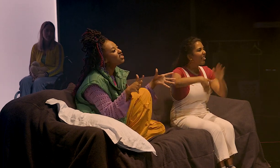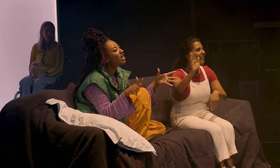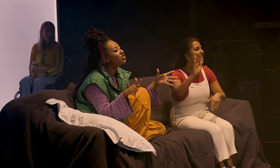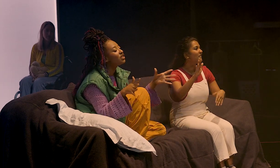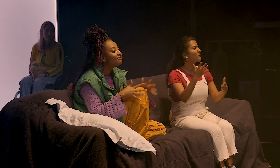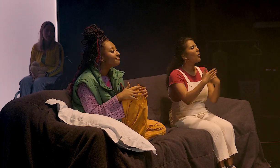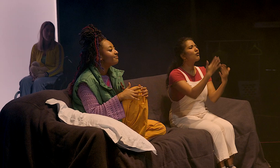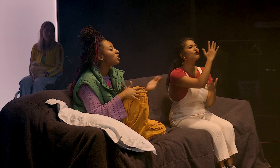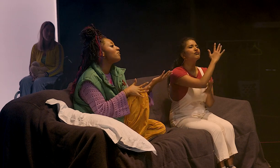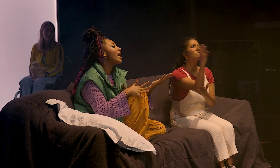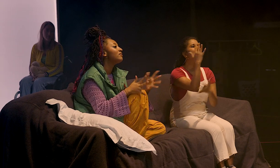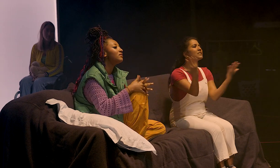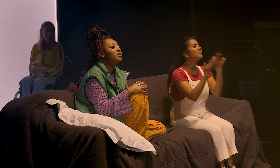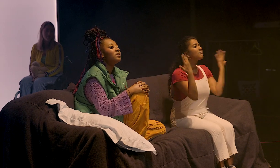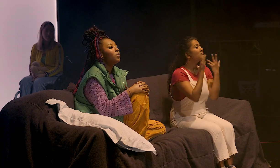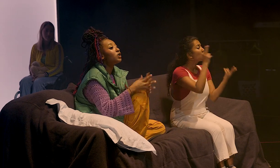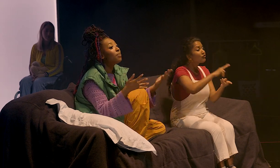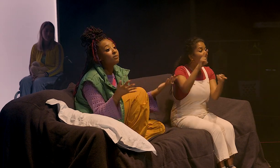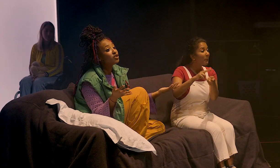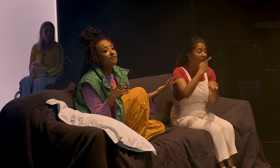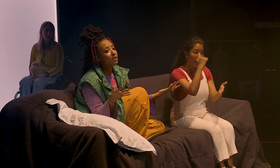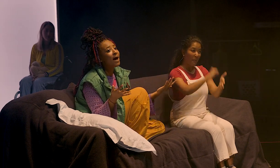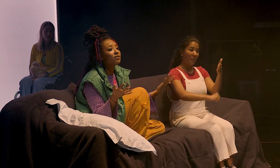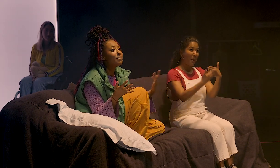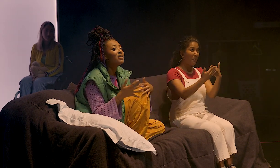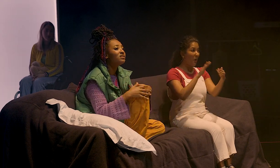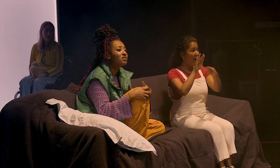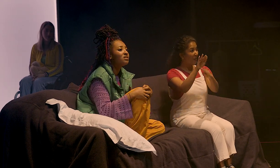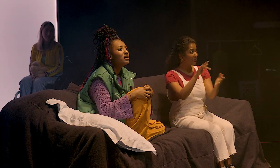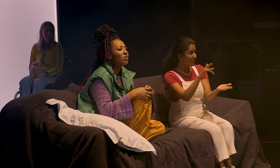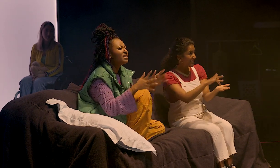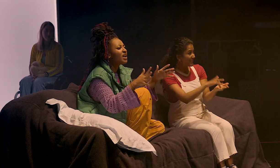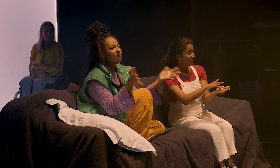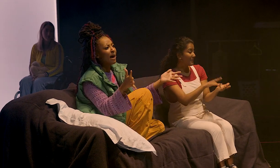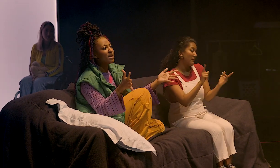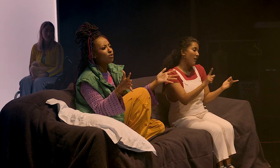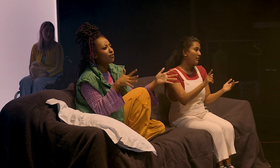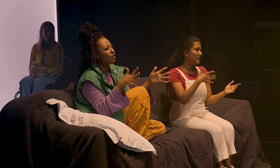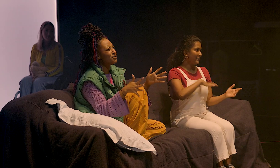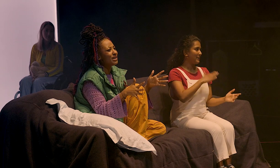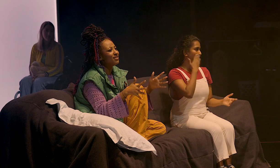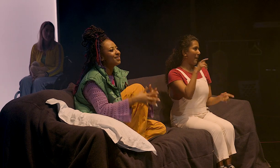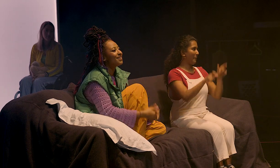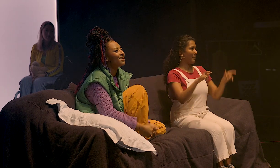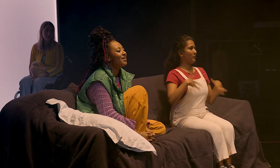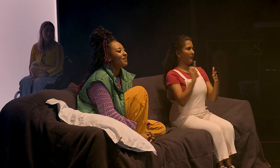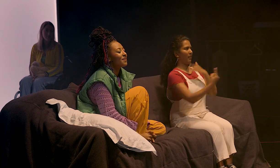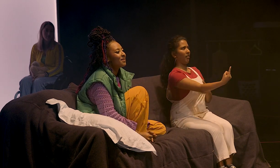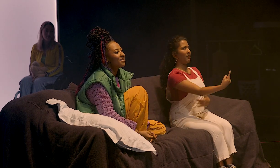congestion, cheaper rent, where you can buy more shit for your pound and pence, but there's still enough black people for it not to feel tense.